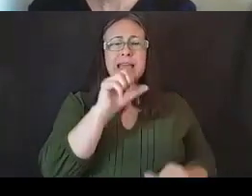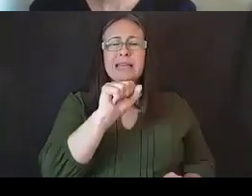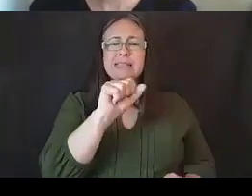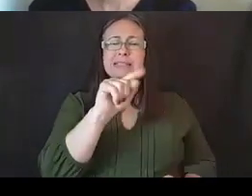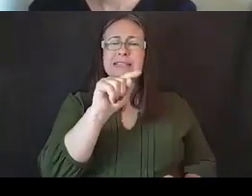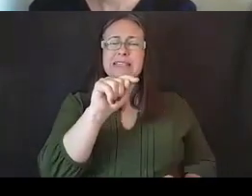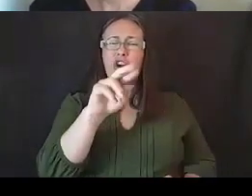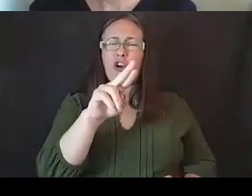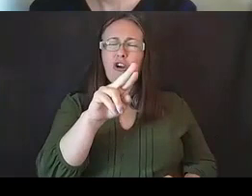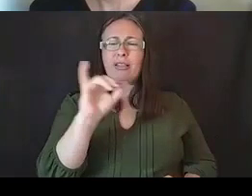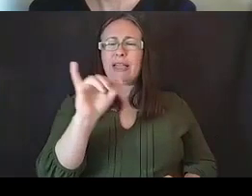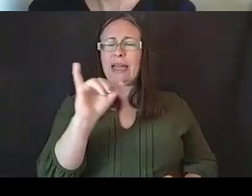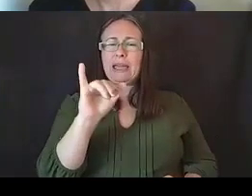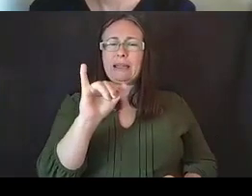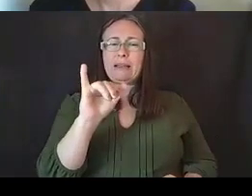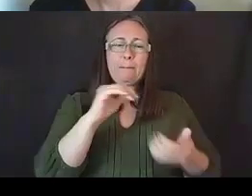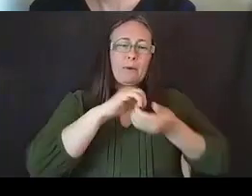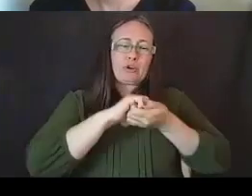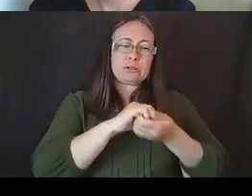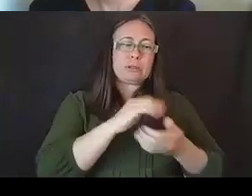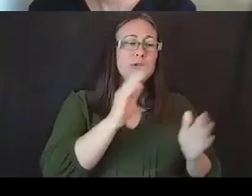between a small business and an academic institution.